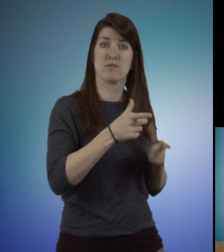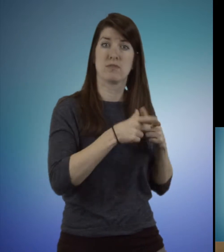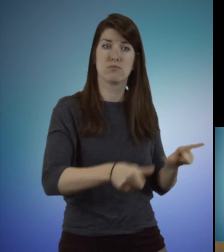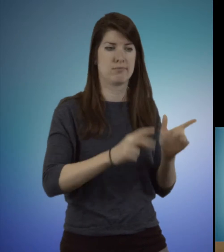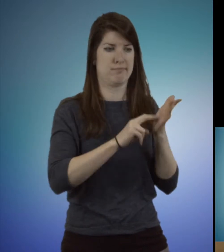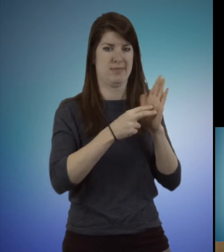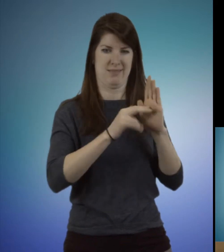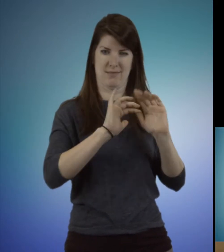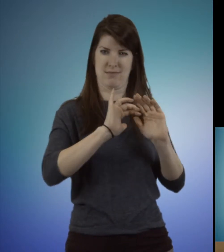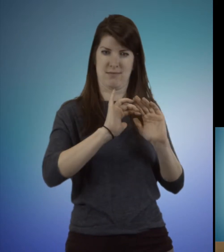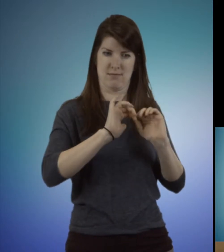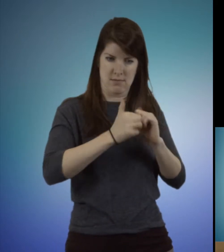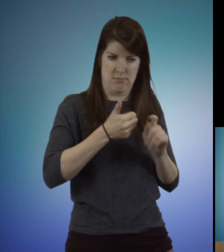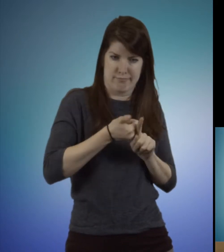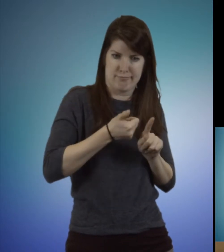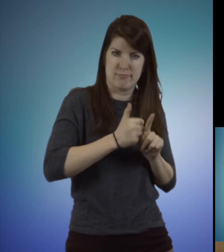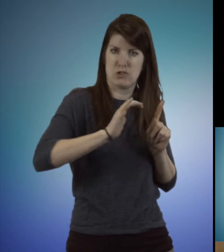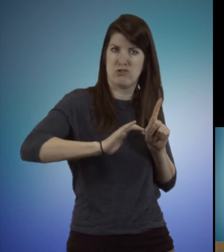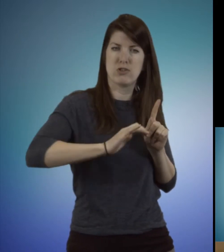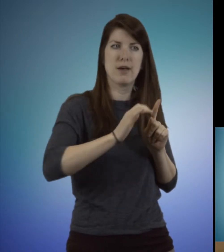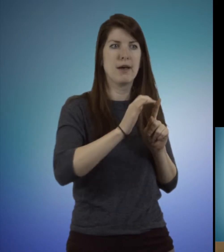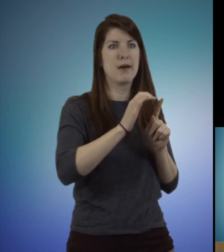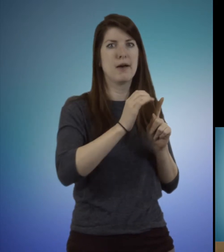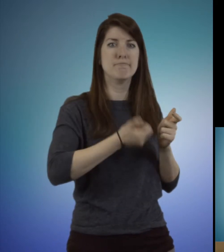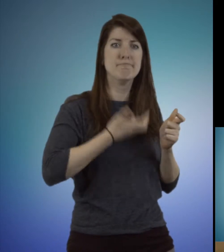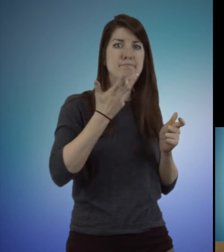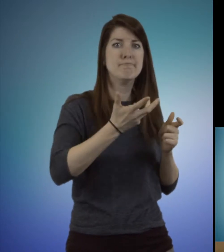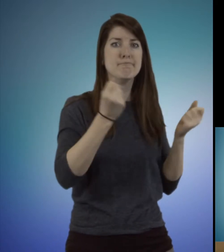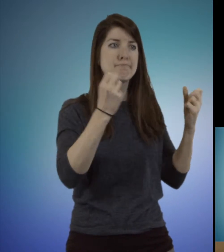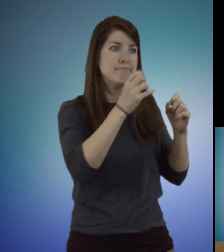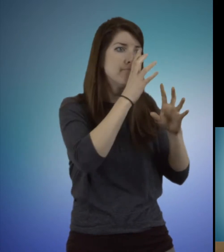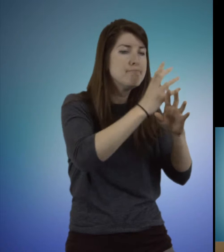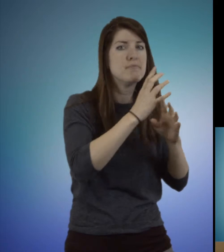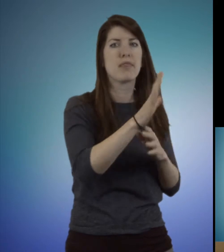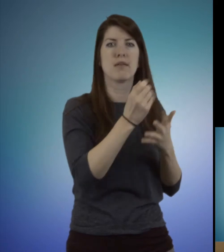in their primary mode of communication. It is how they use language.